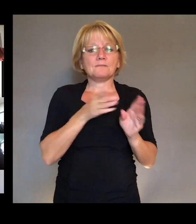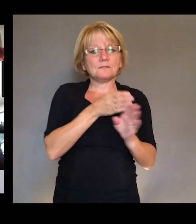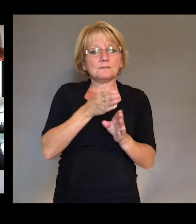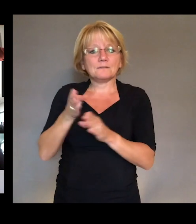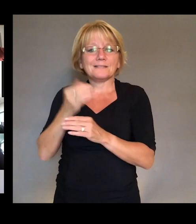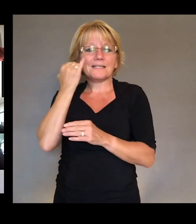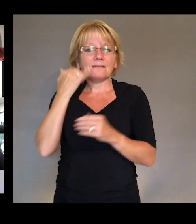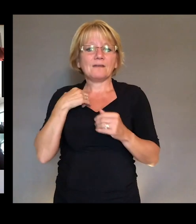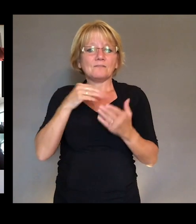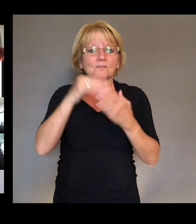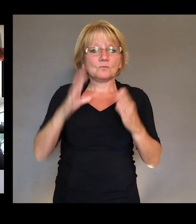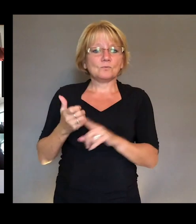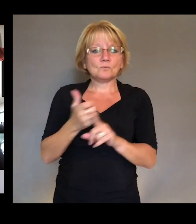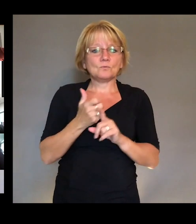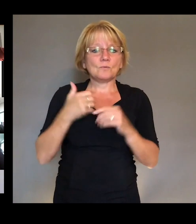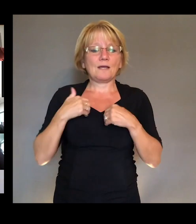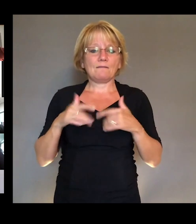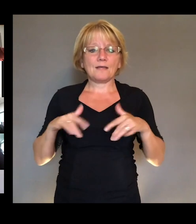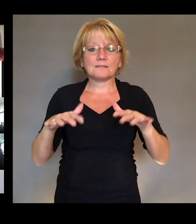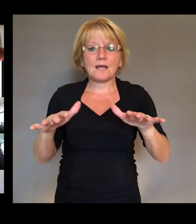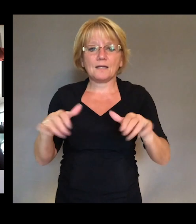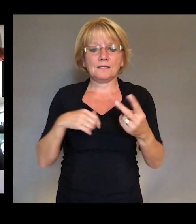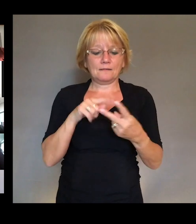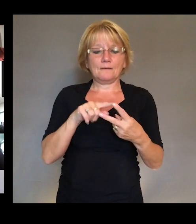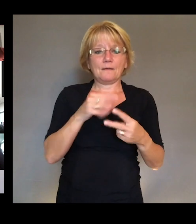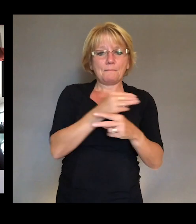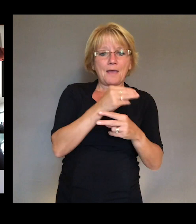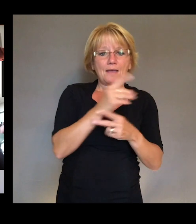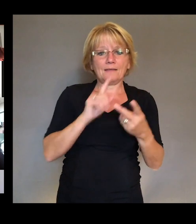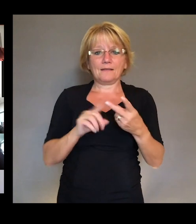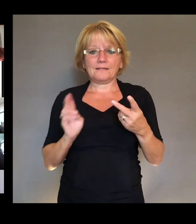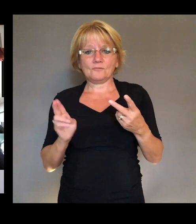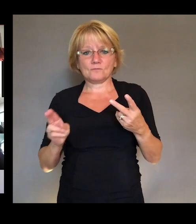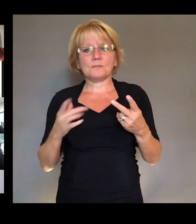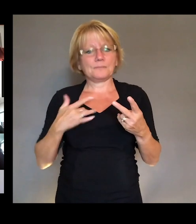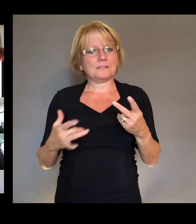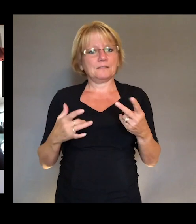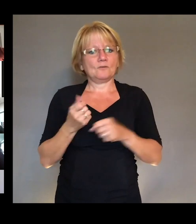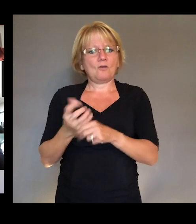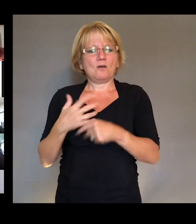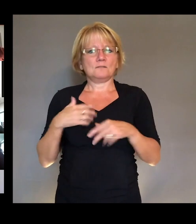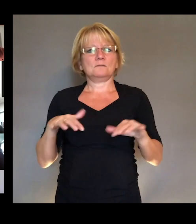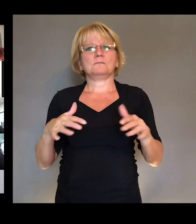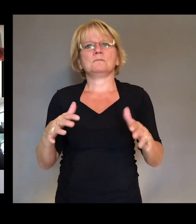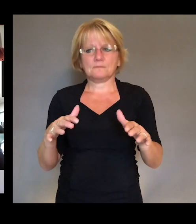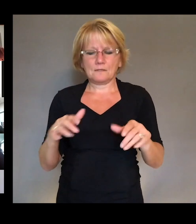where students have some anxiety, history is one of them, mathematics is another, having that personal connection right away can really work wonders.